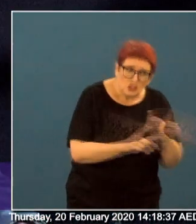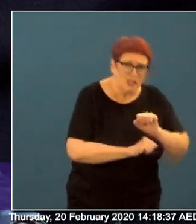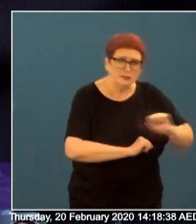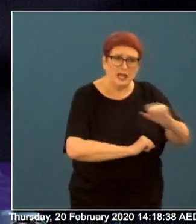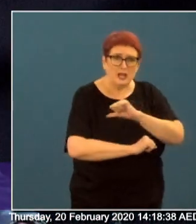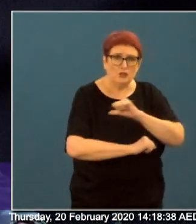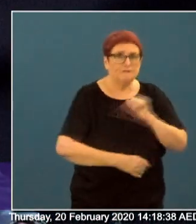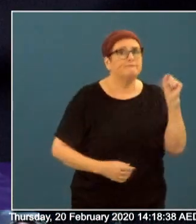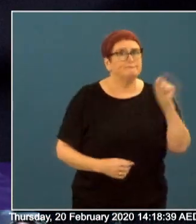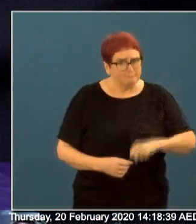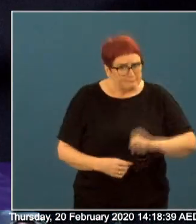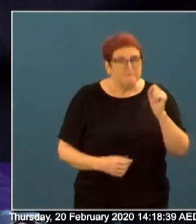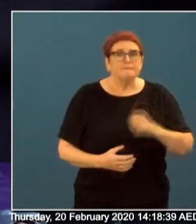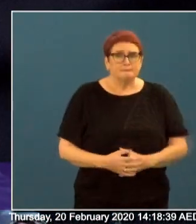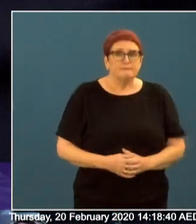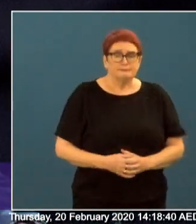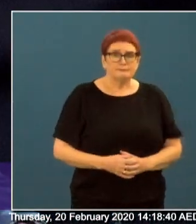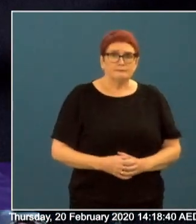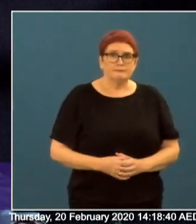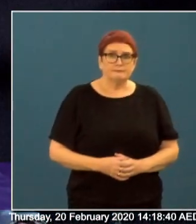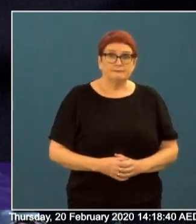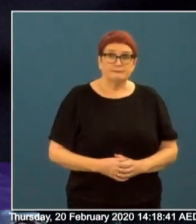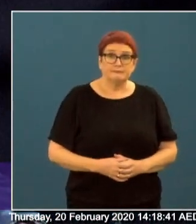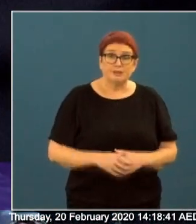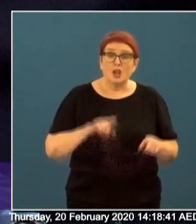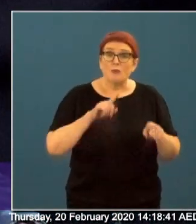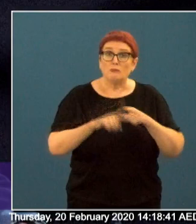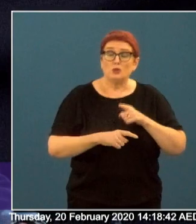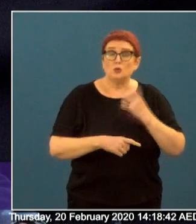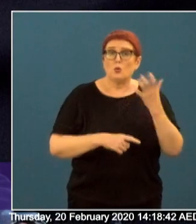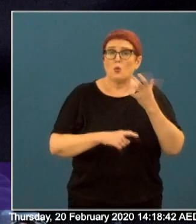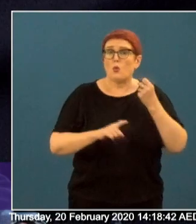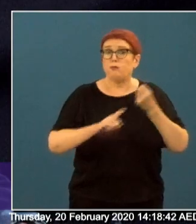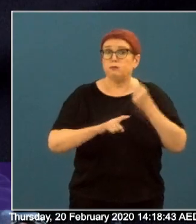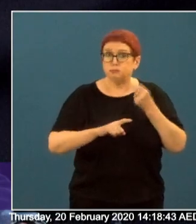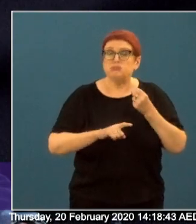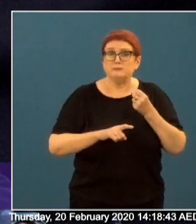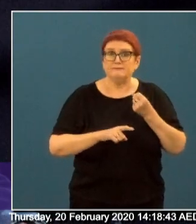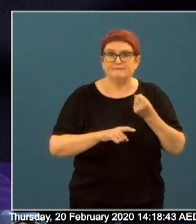And perhaps the most potent tool there are people with intellectual disability and autistic people themselves,